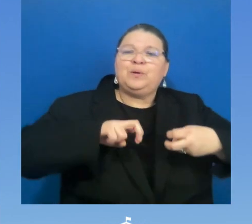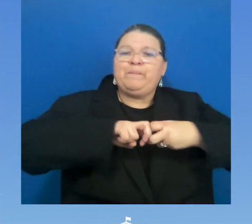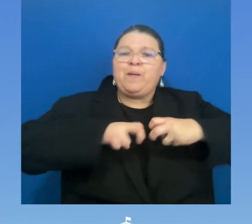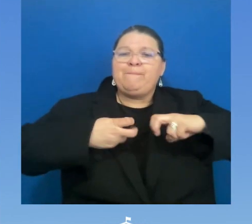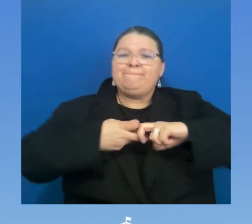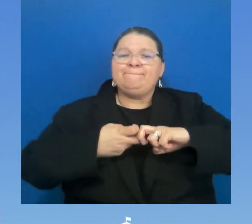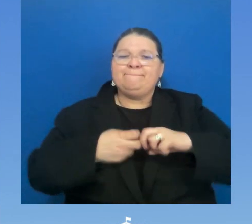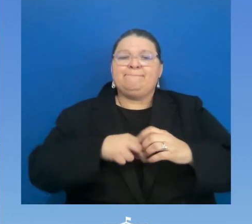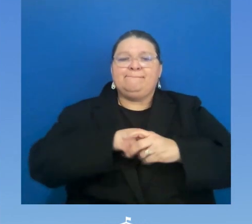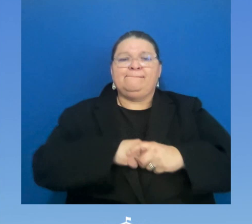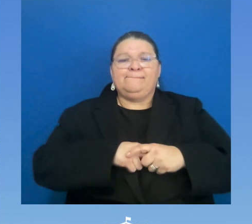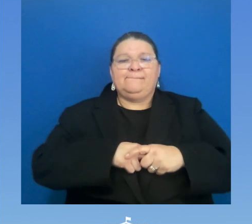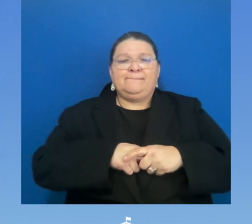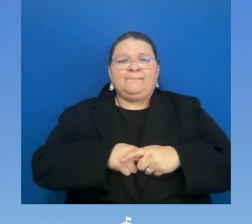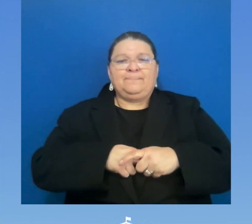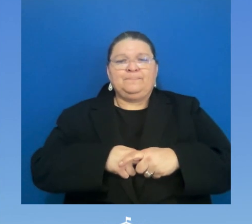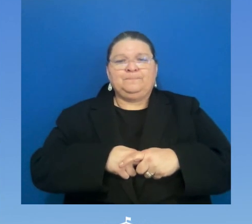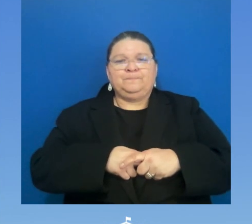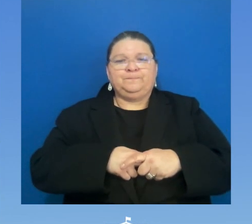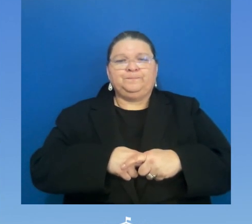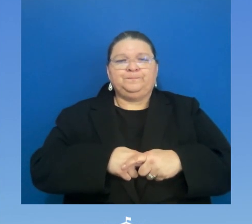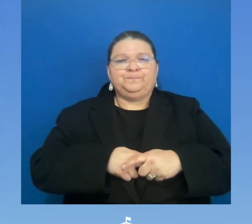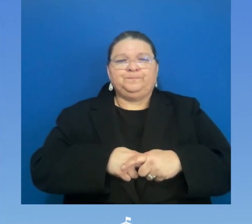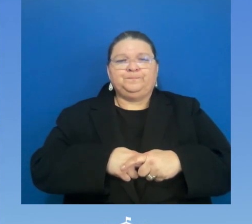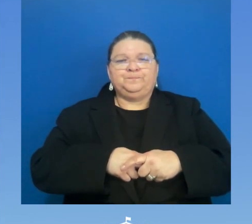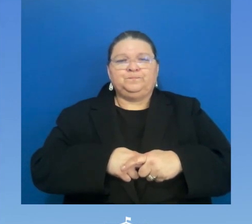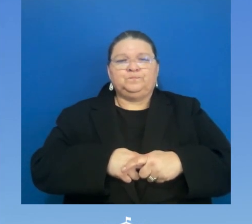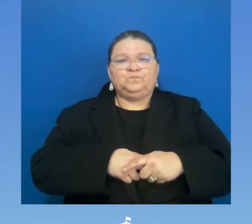and maybe I'll go to Briana. What was the inflection point?